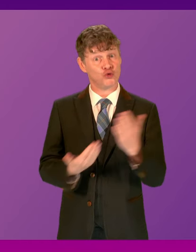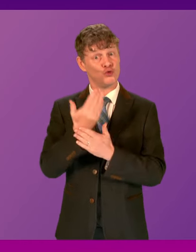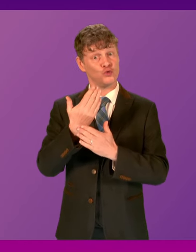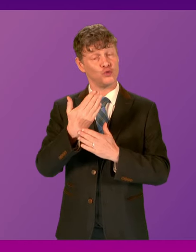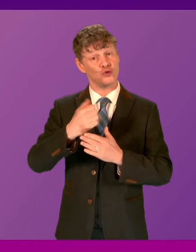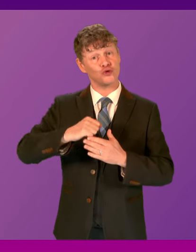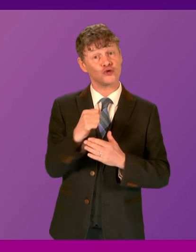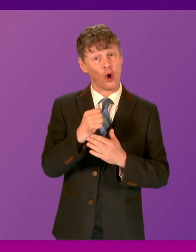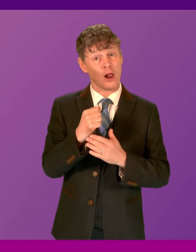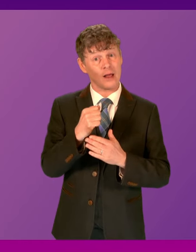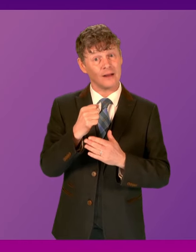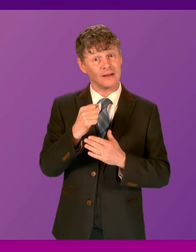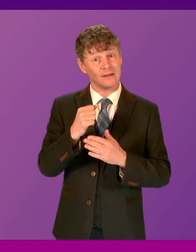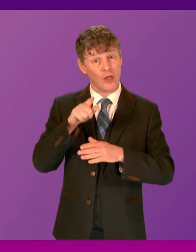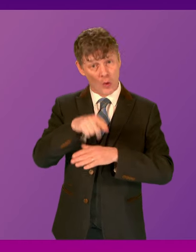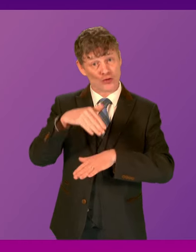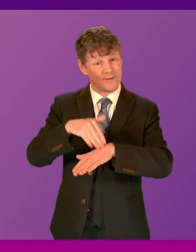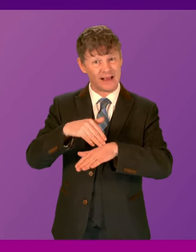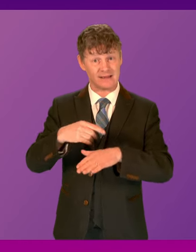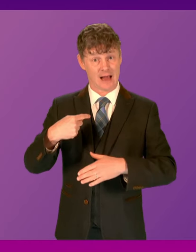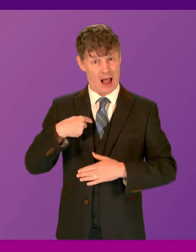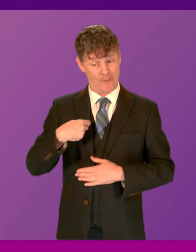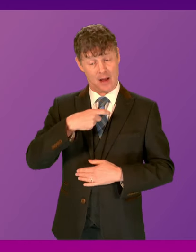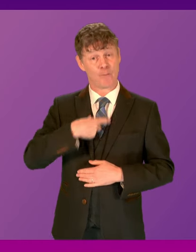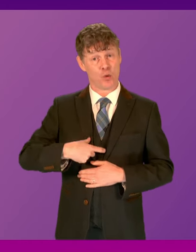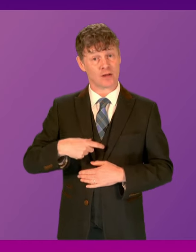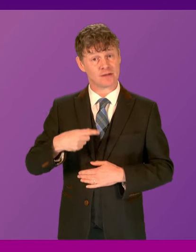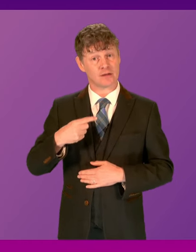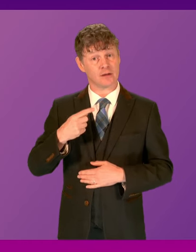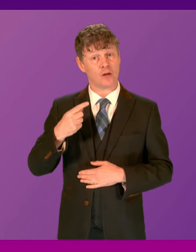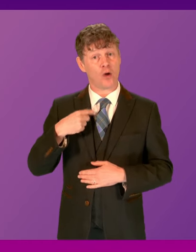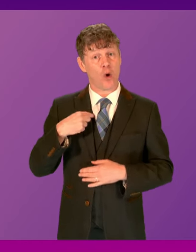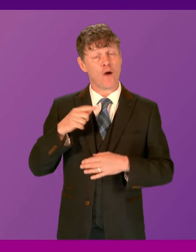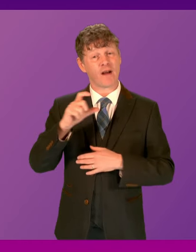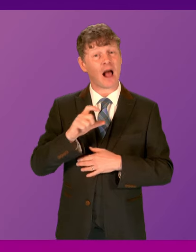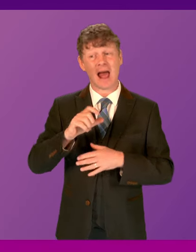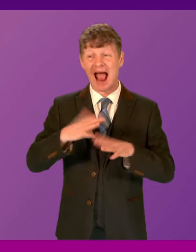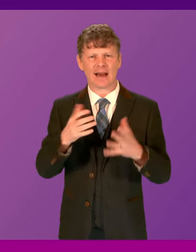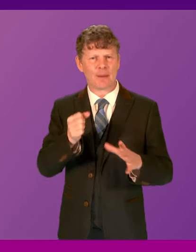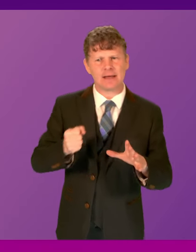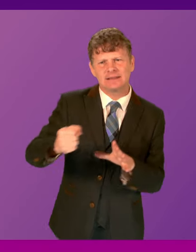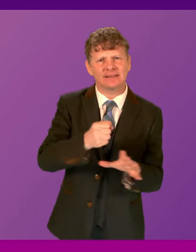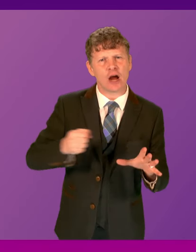of colour, I have been protected from people stirring up hatred against me because of my